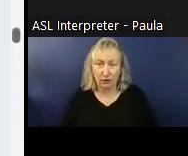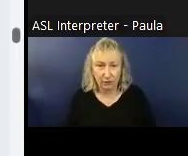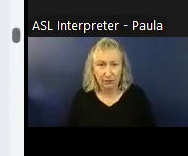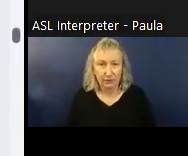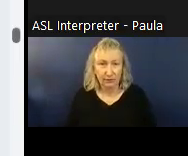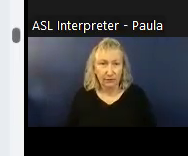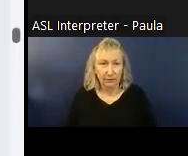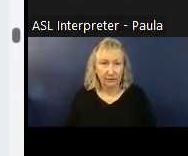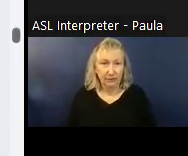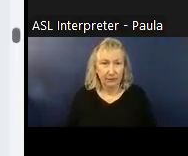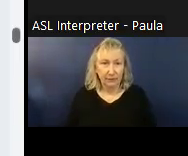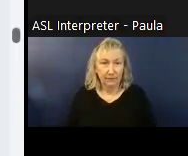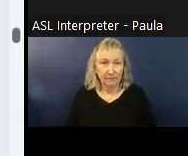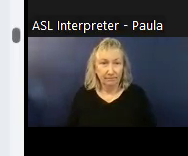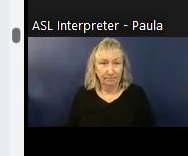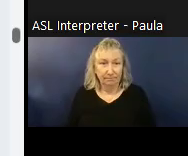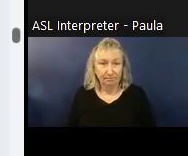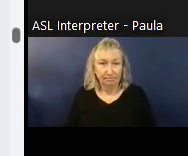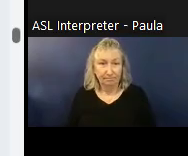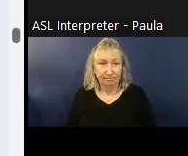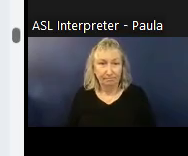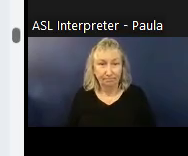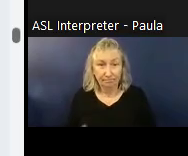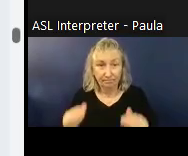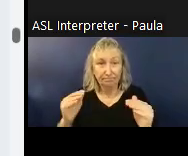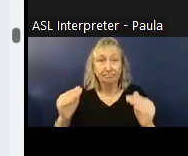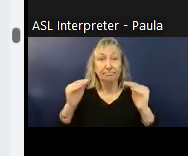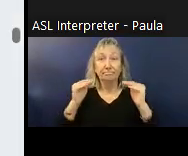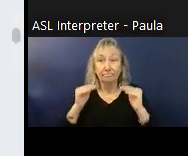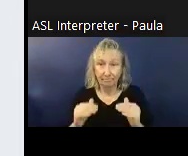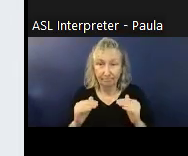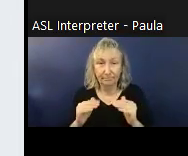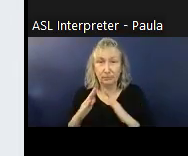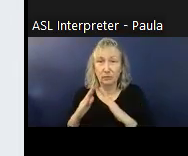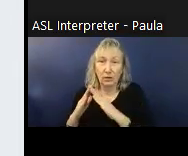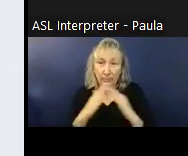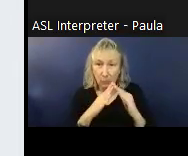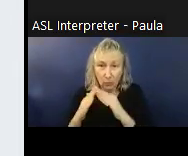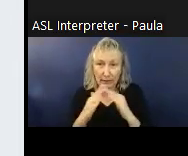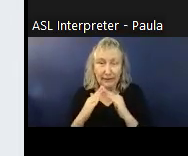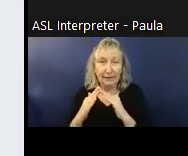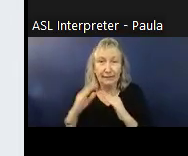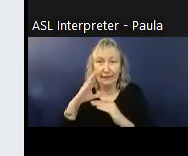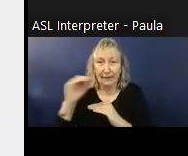Next we have the Community and Facility investigation section.